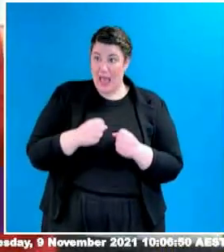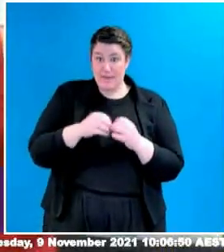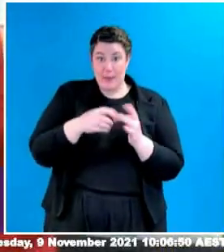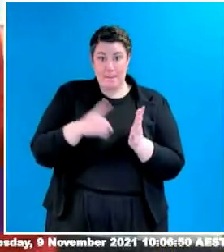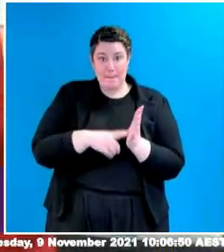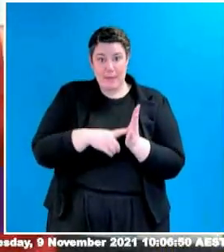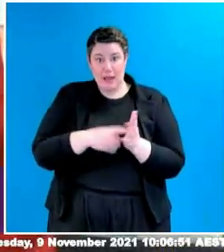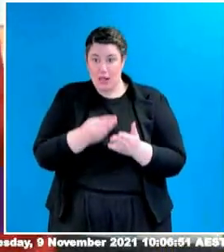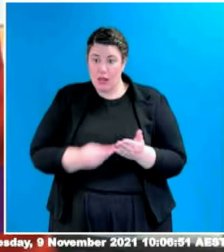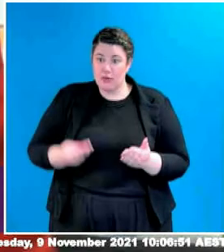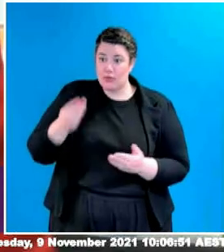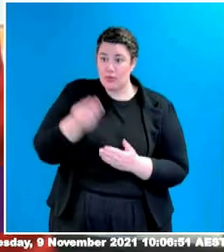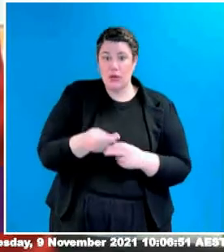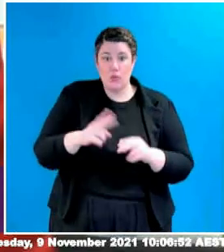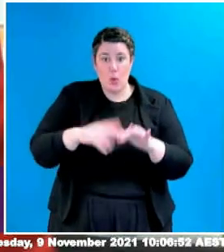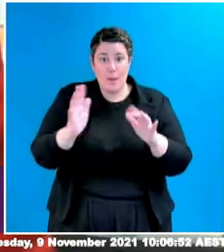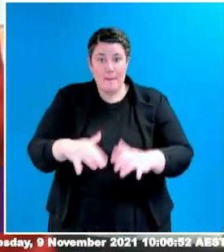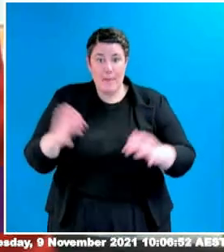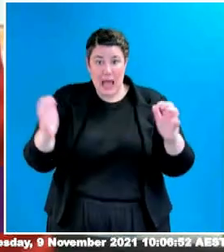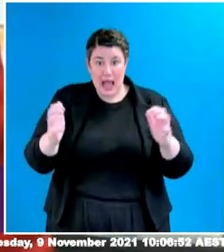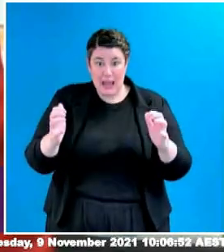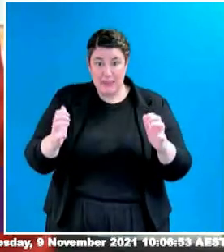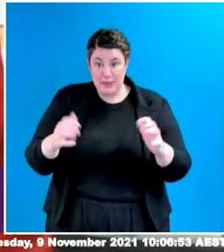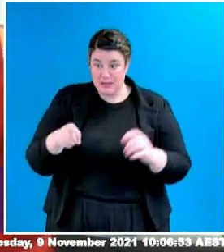bills that have got to that stage.